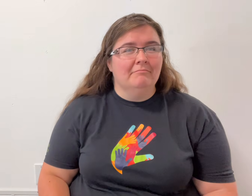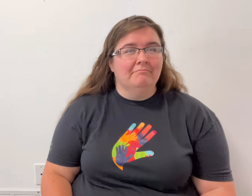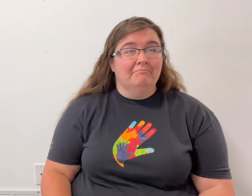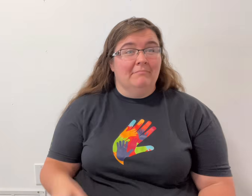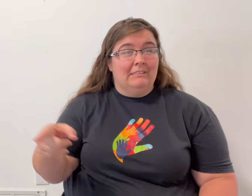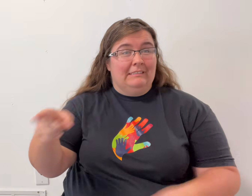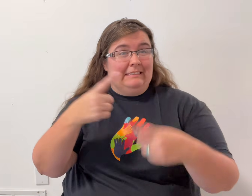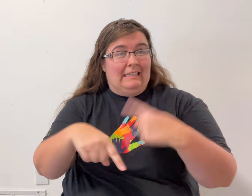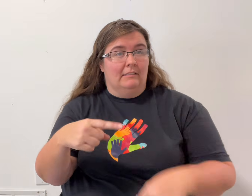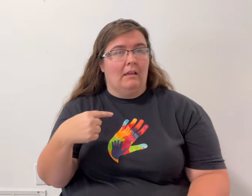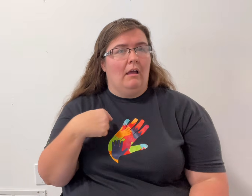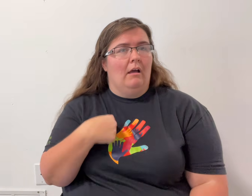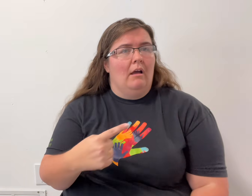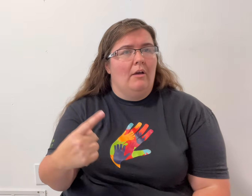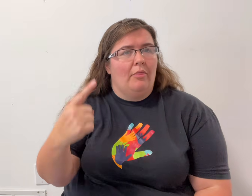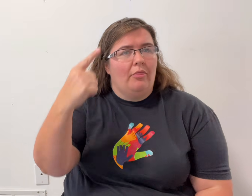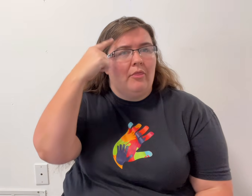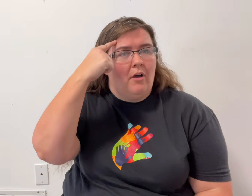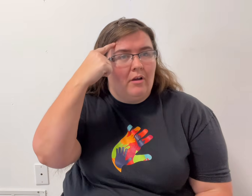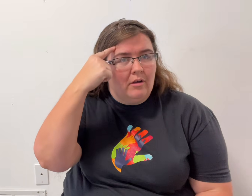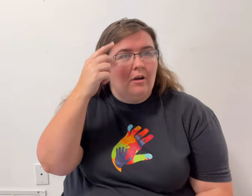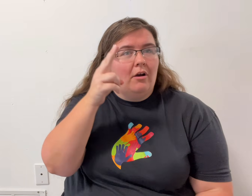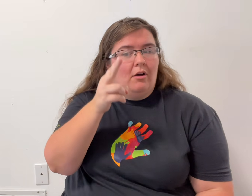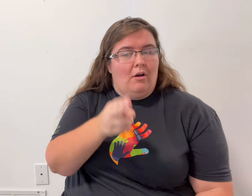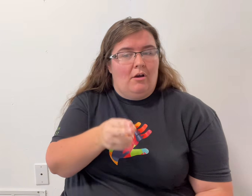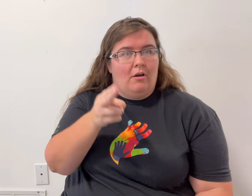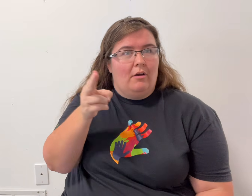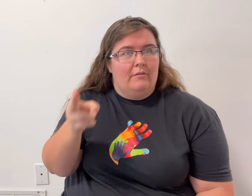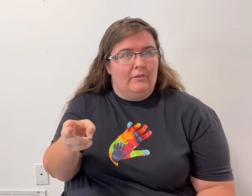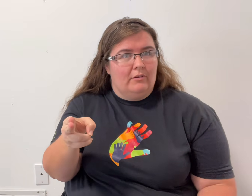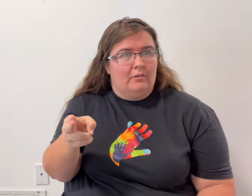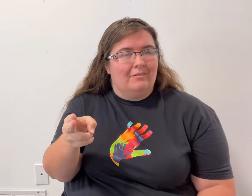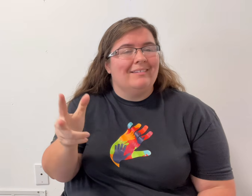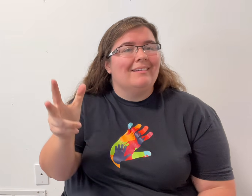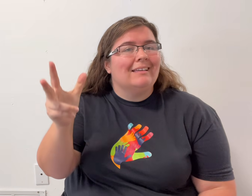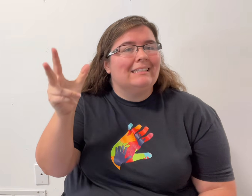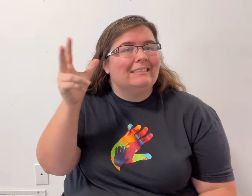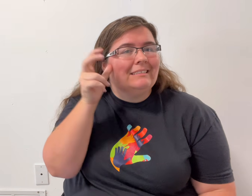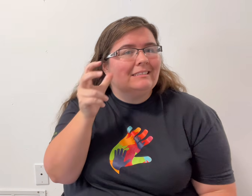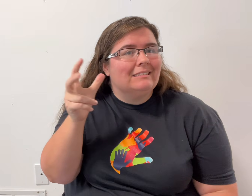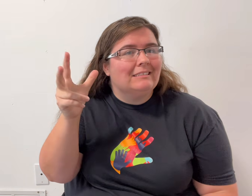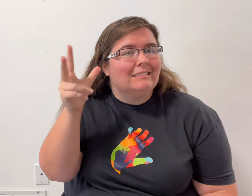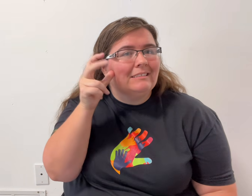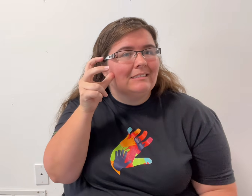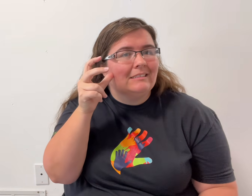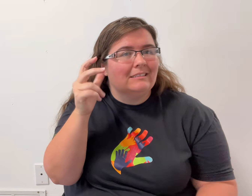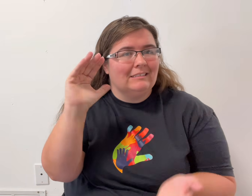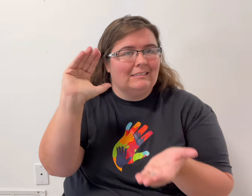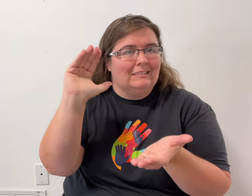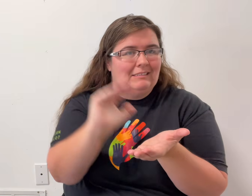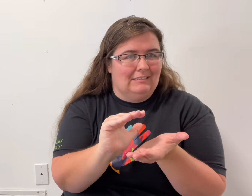She signs this phrase: